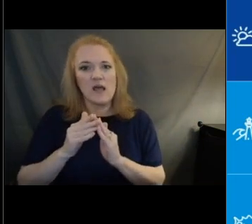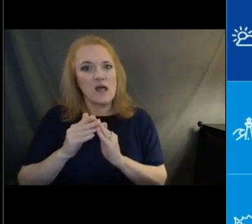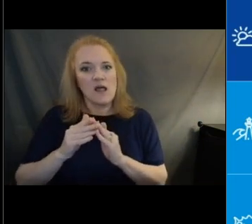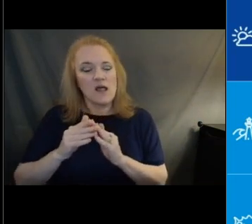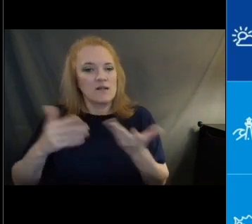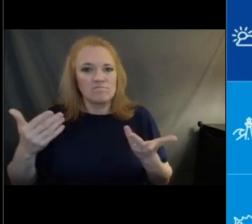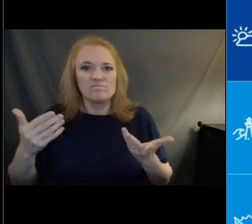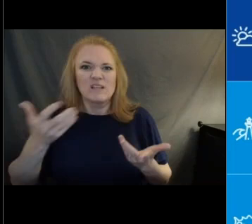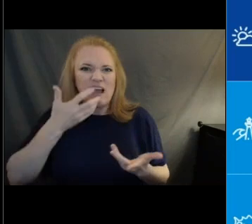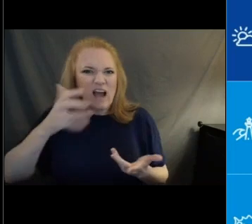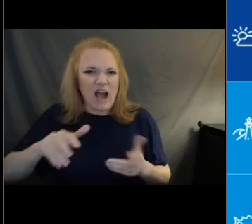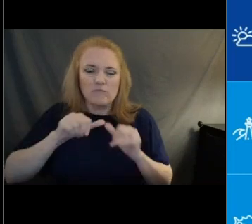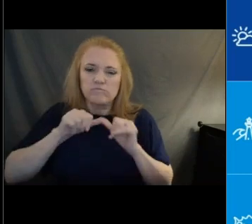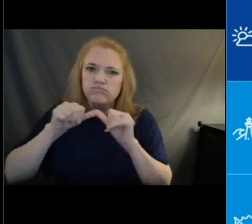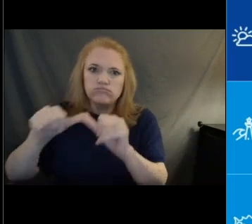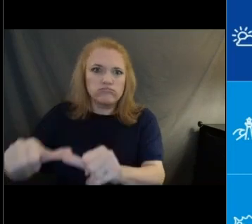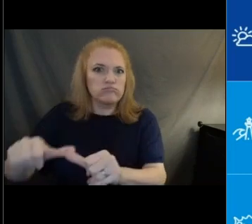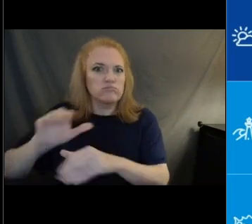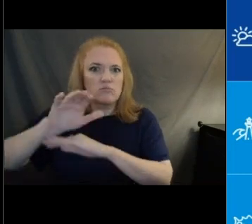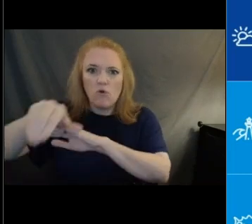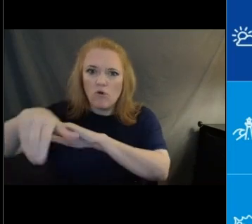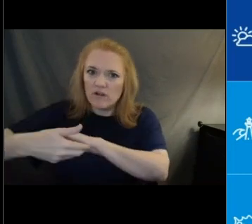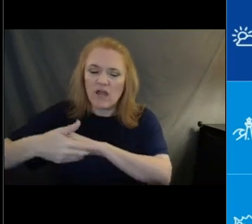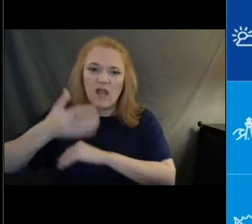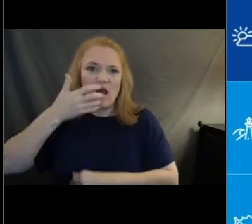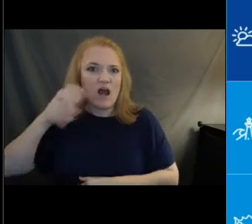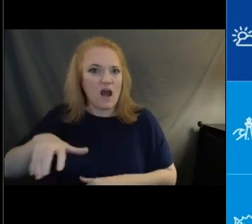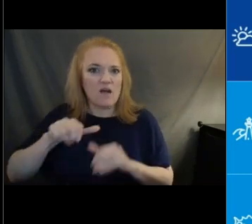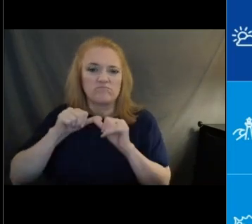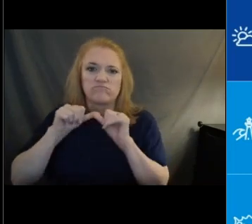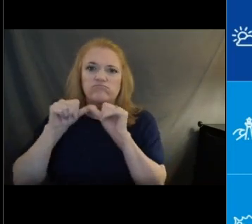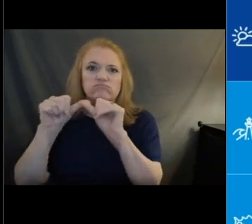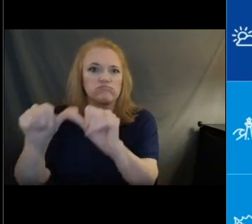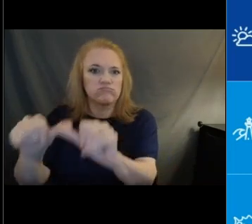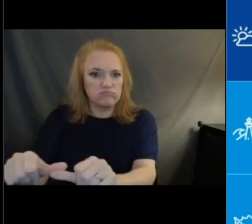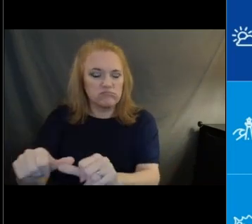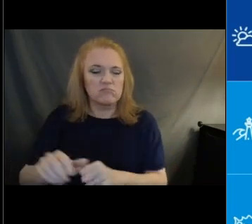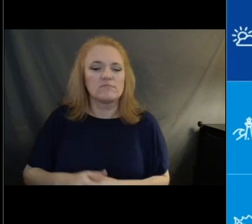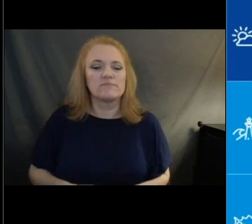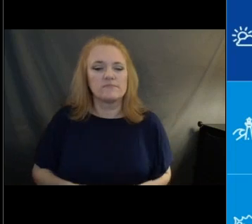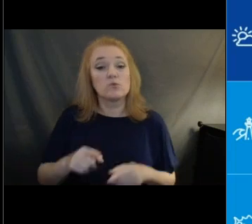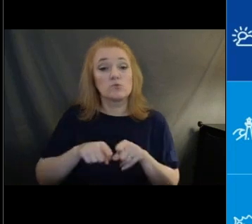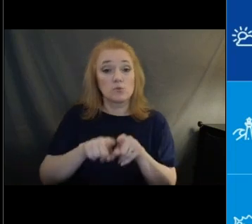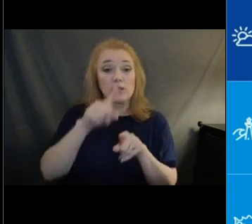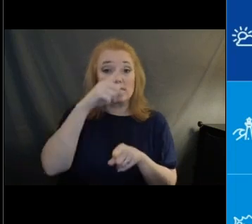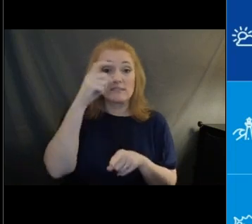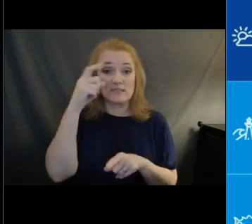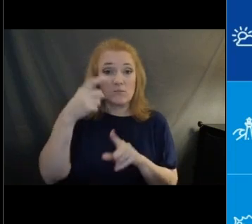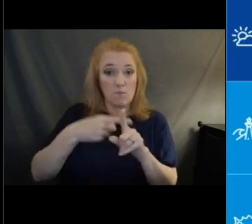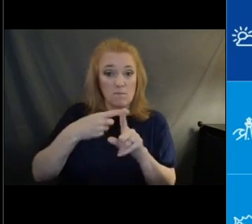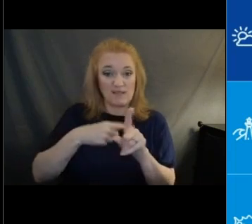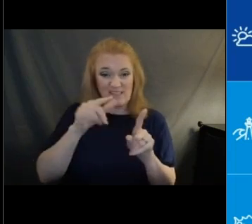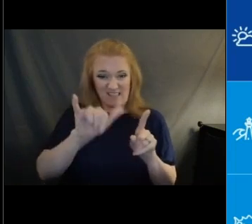hot spots, literally, across the country during the summer months. Heat advisories are much more